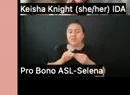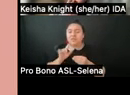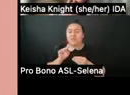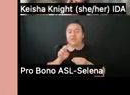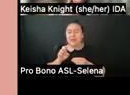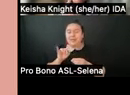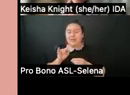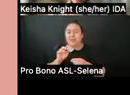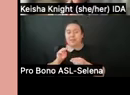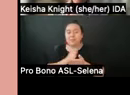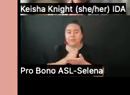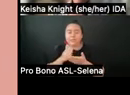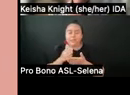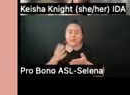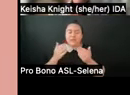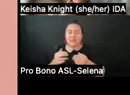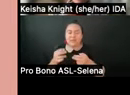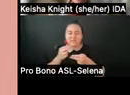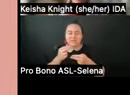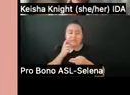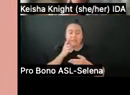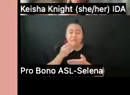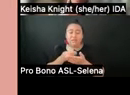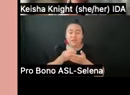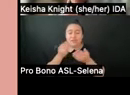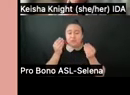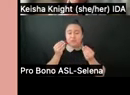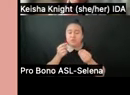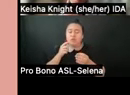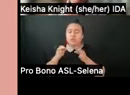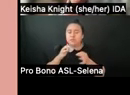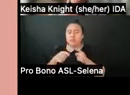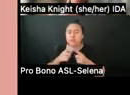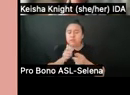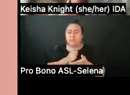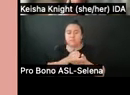Yeah. In terms of financial information, I spoke a little bit about budget.